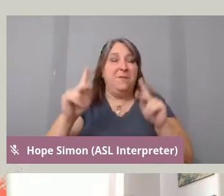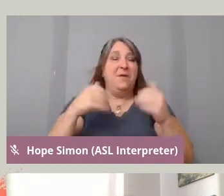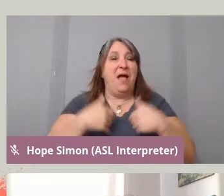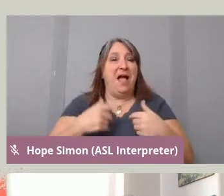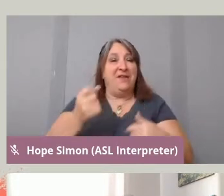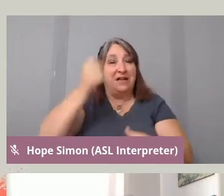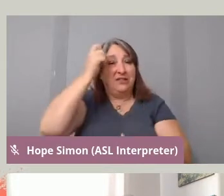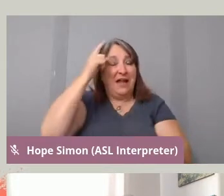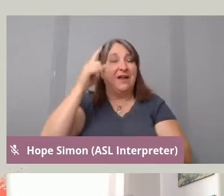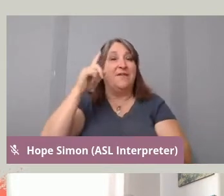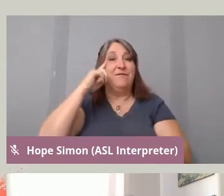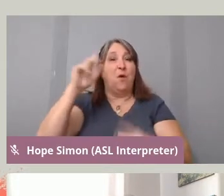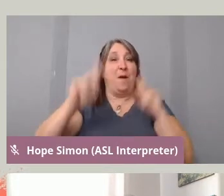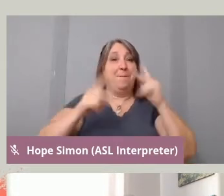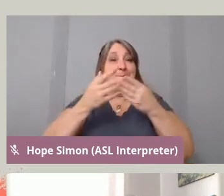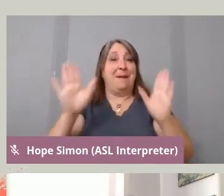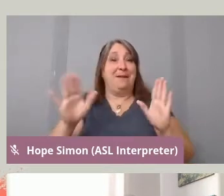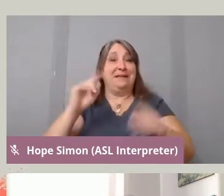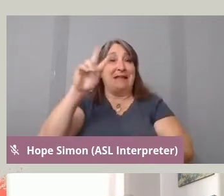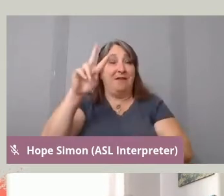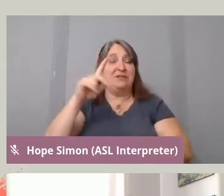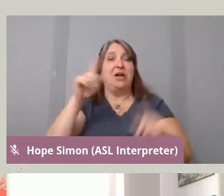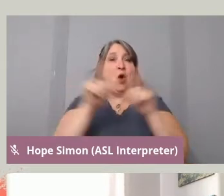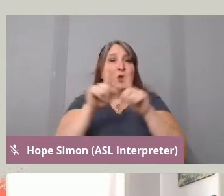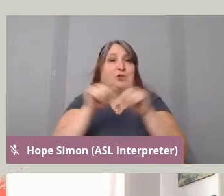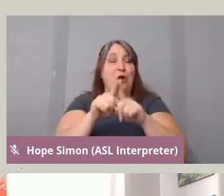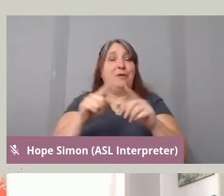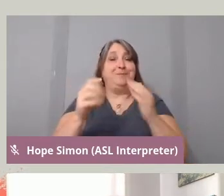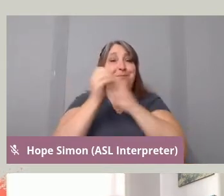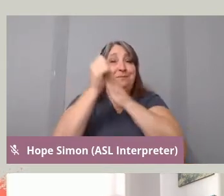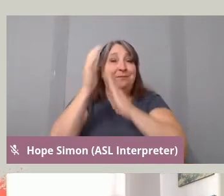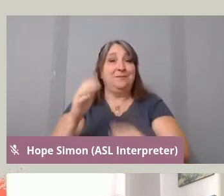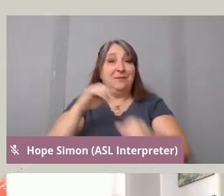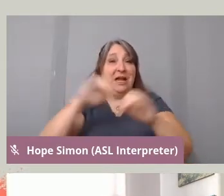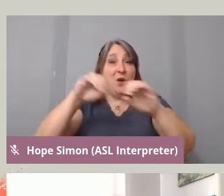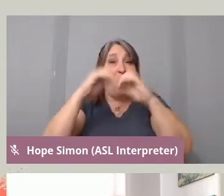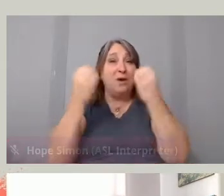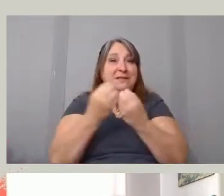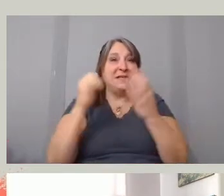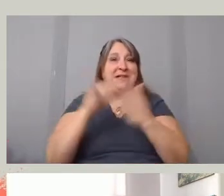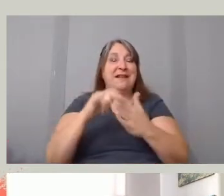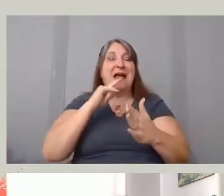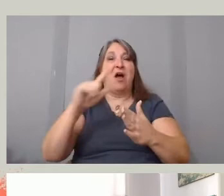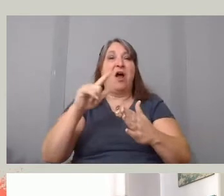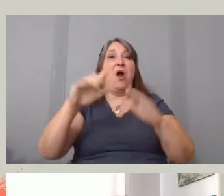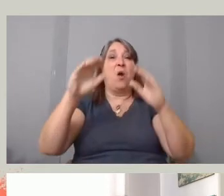and they are also leaders in organizations that are organizing the field itself.